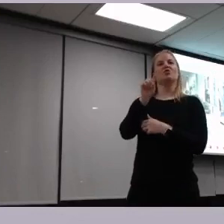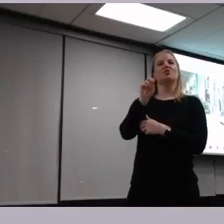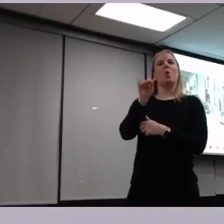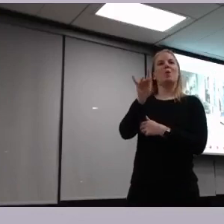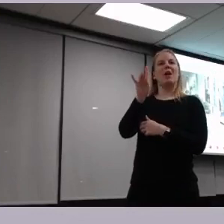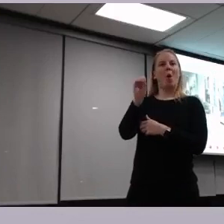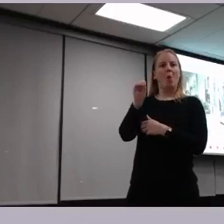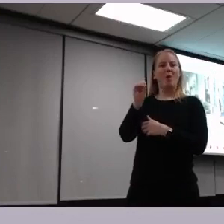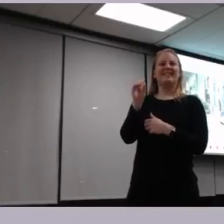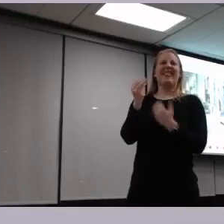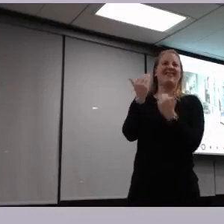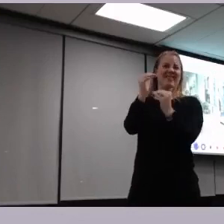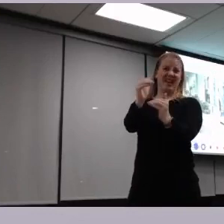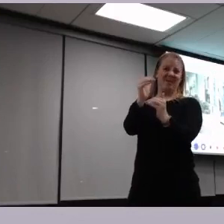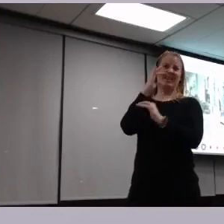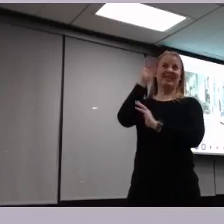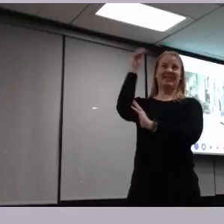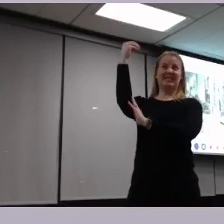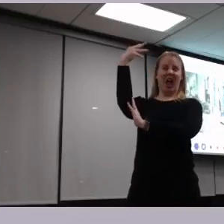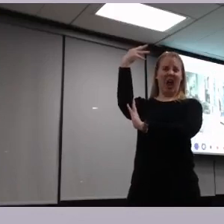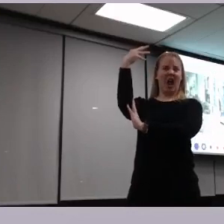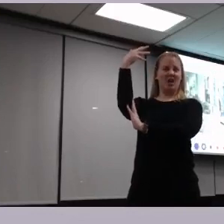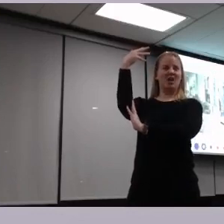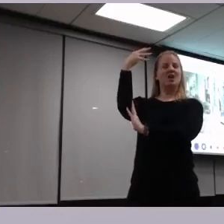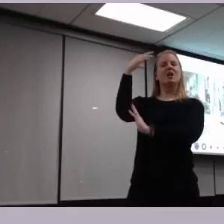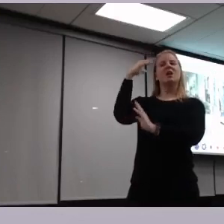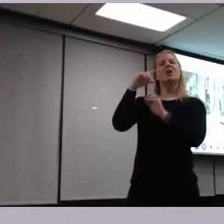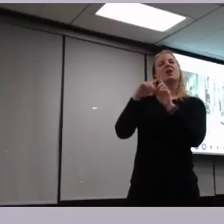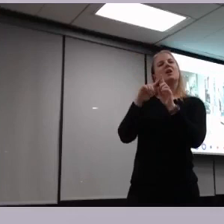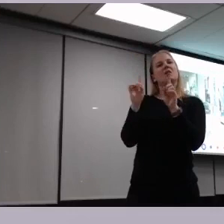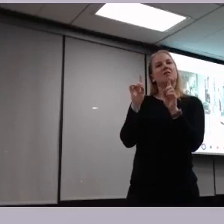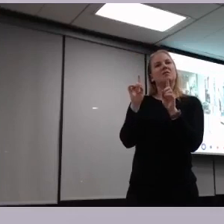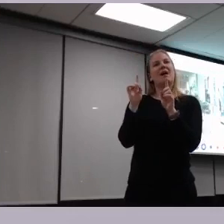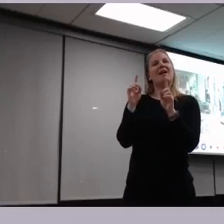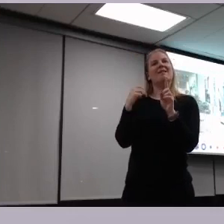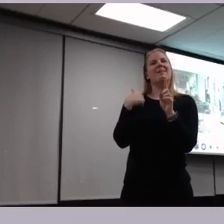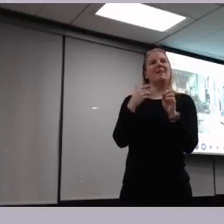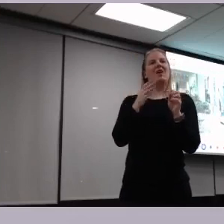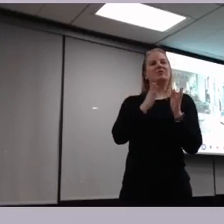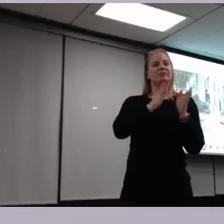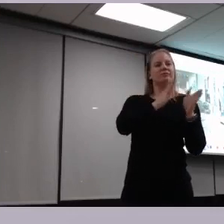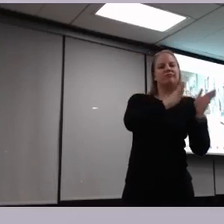However, with the low residential buildings and alleyways on both sides, it does bring the scale down.